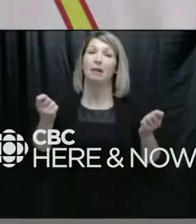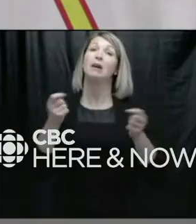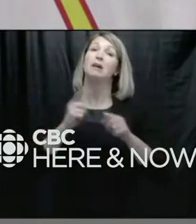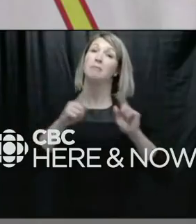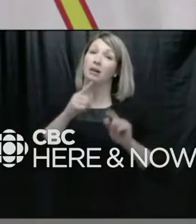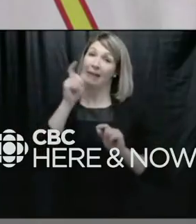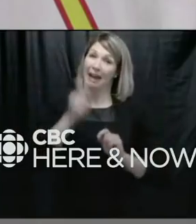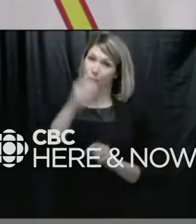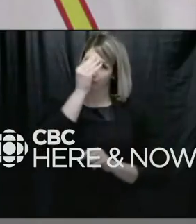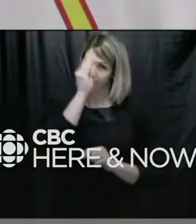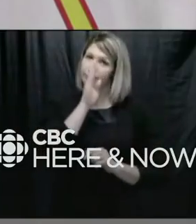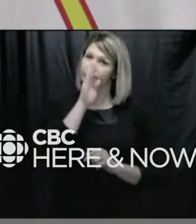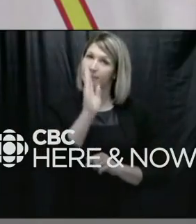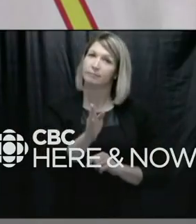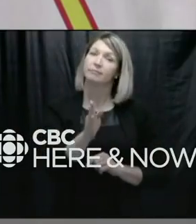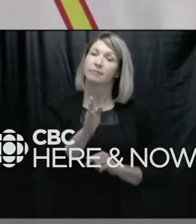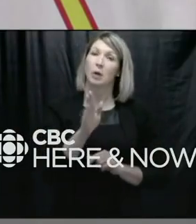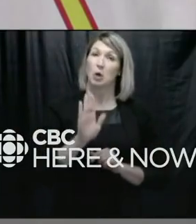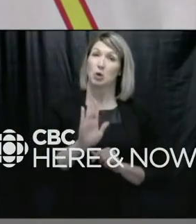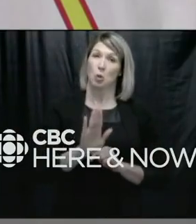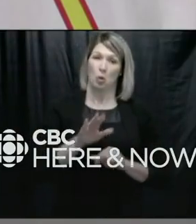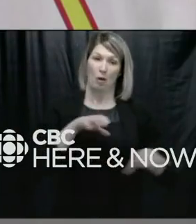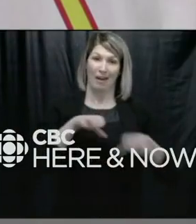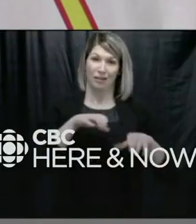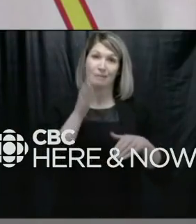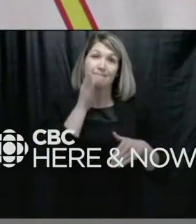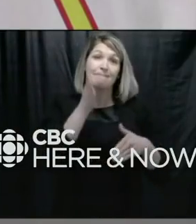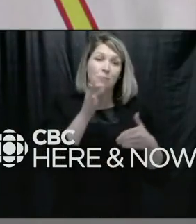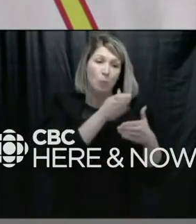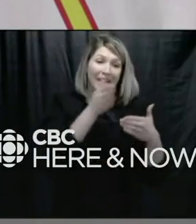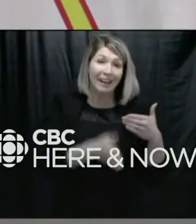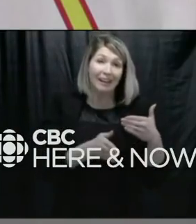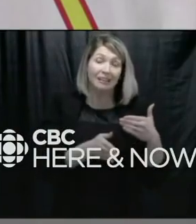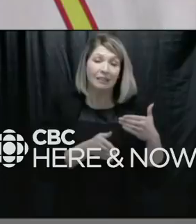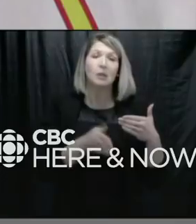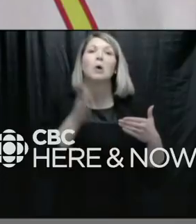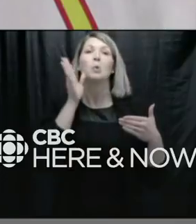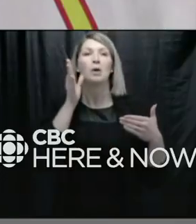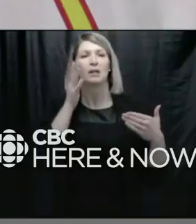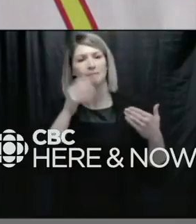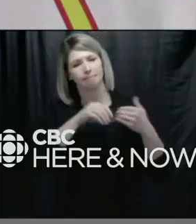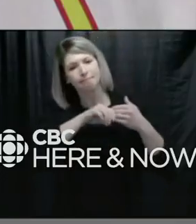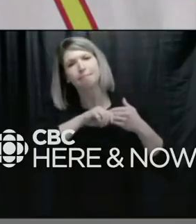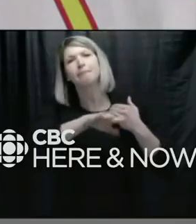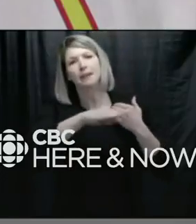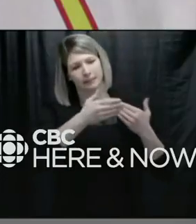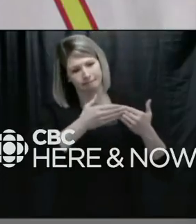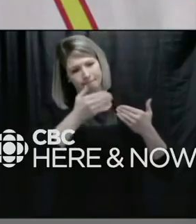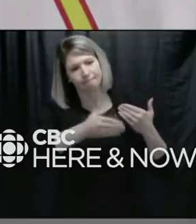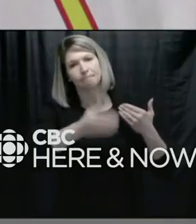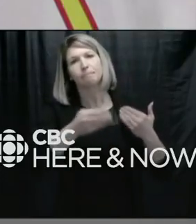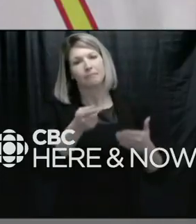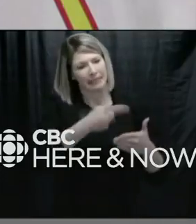TO PUT IT BLUNTLY, YOUR ACTIONS THIS WEEKEND AND BEYOND